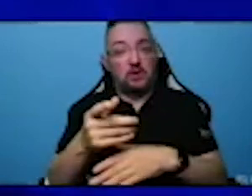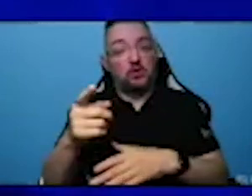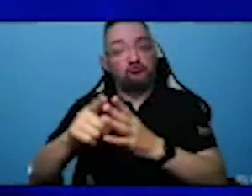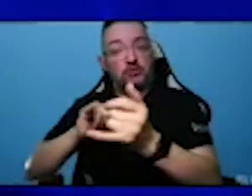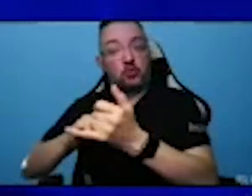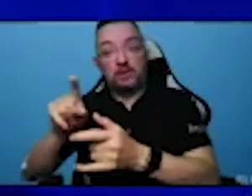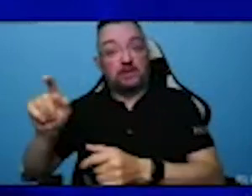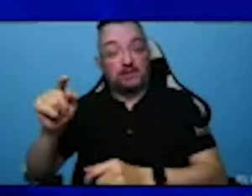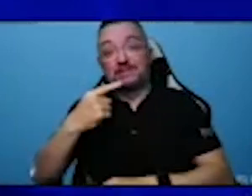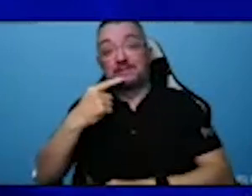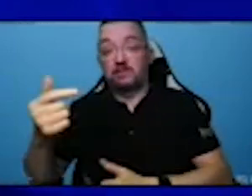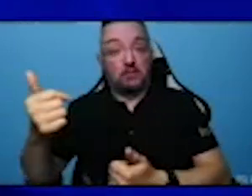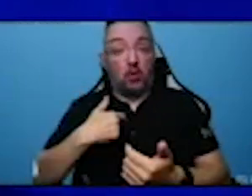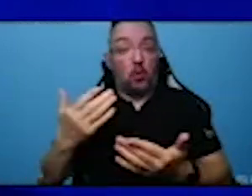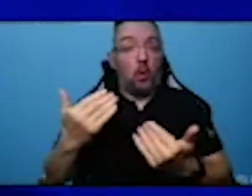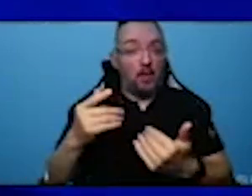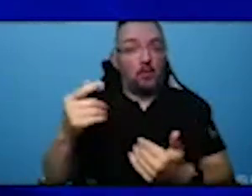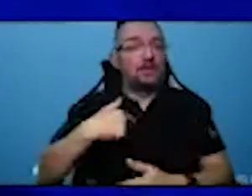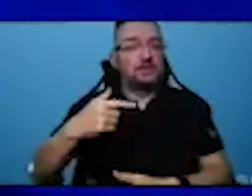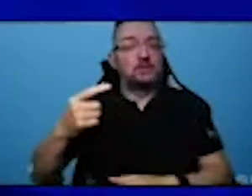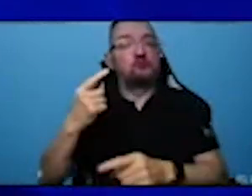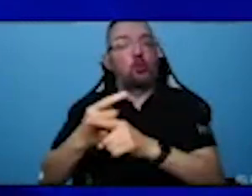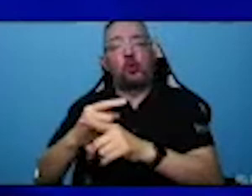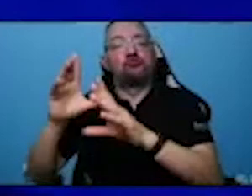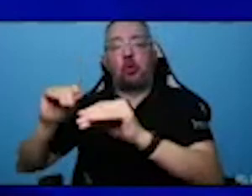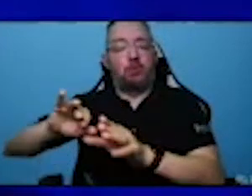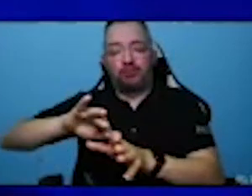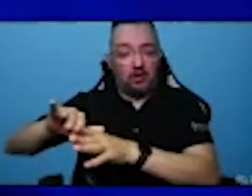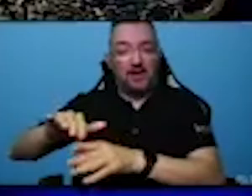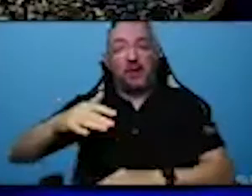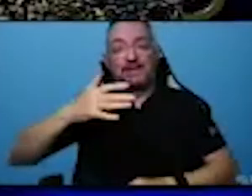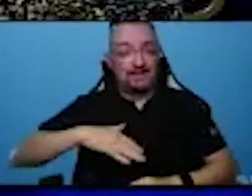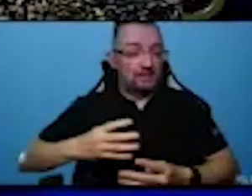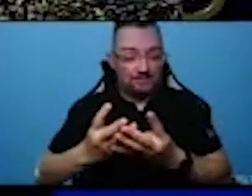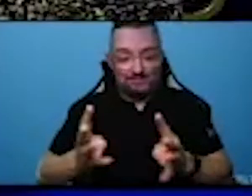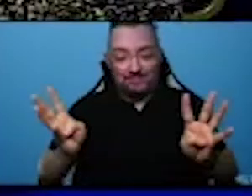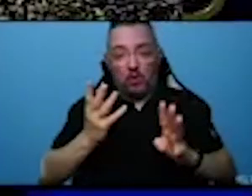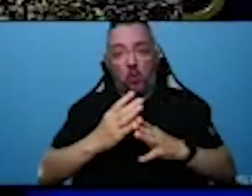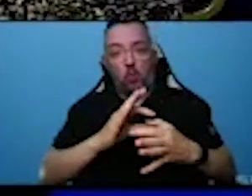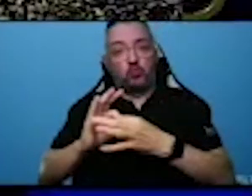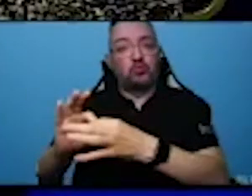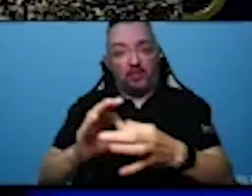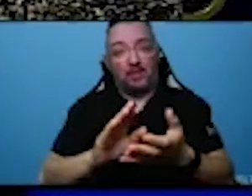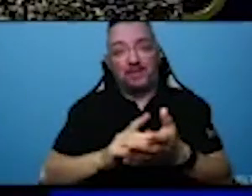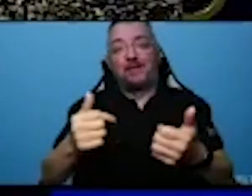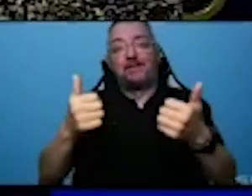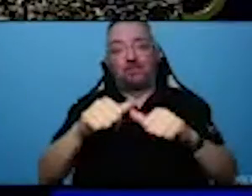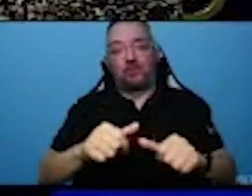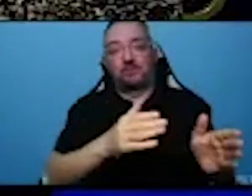stop talking about it and find a way of all of us collectively working together to actually put some action on what it is. Ian - a practical conversation. So, so I would like to see